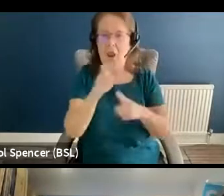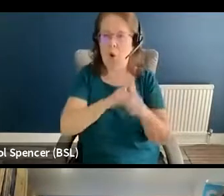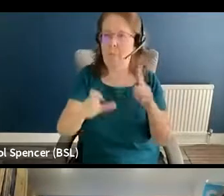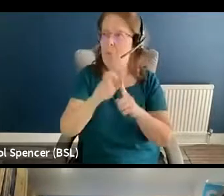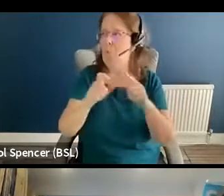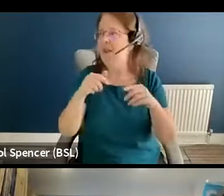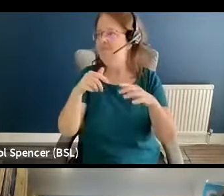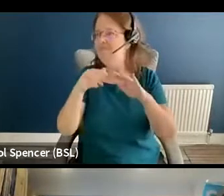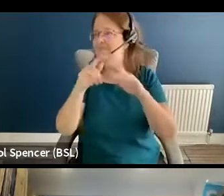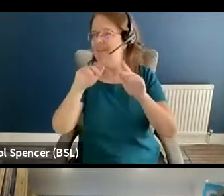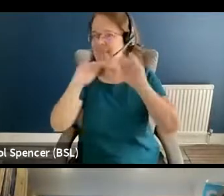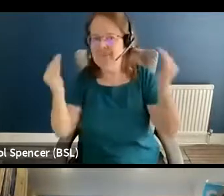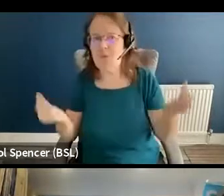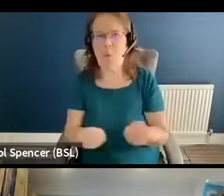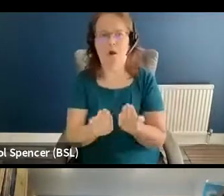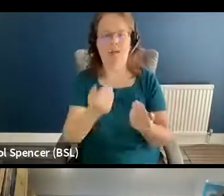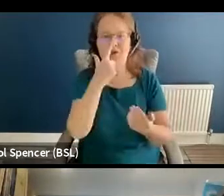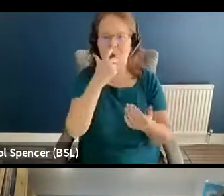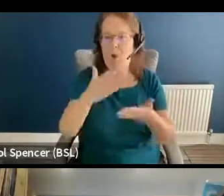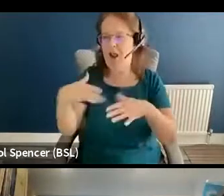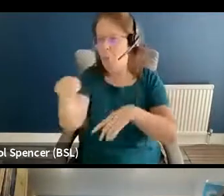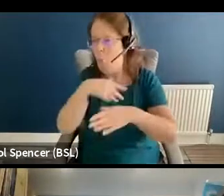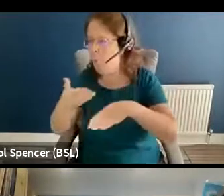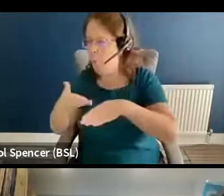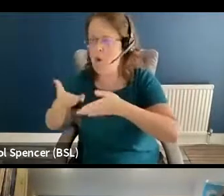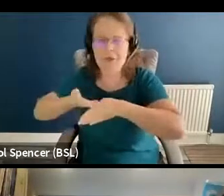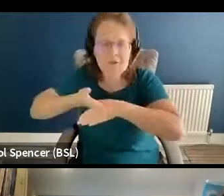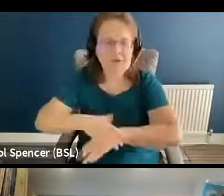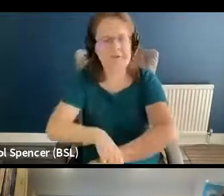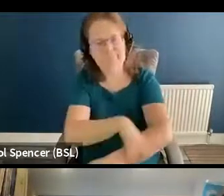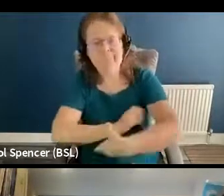that is, is working to actually fix this problem in, in, in all kinds of different